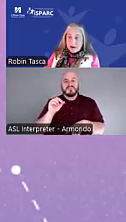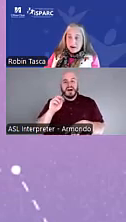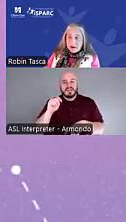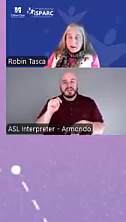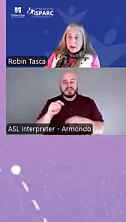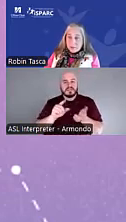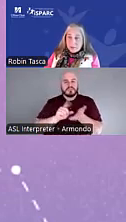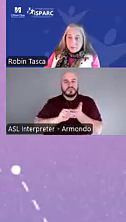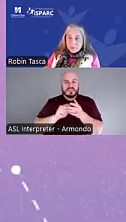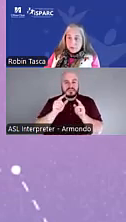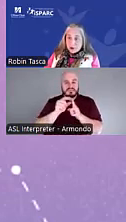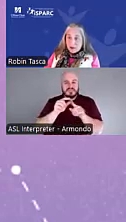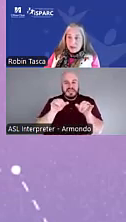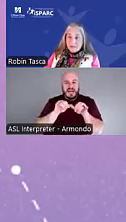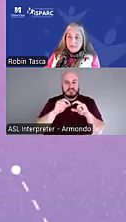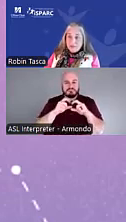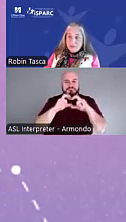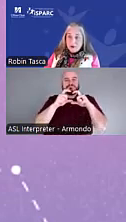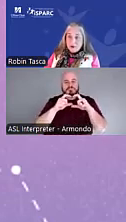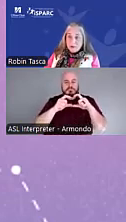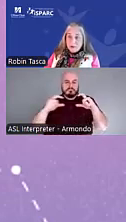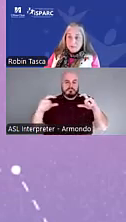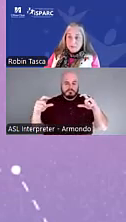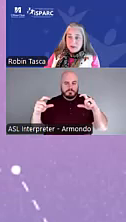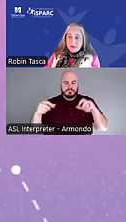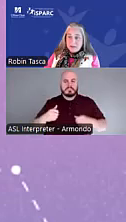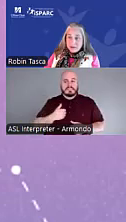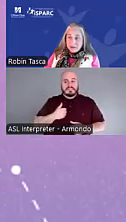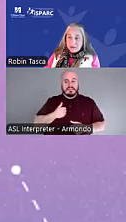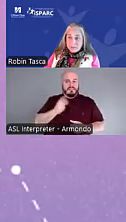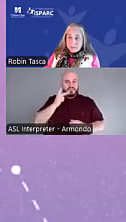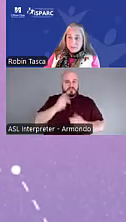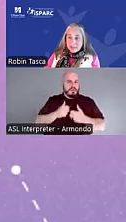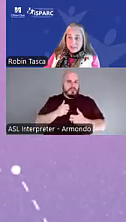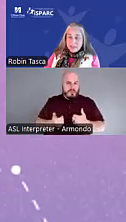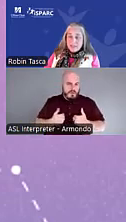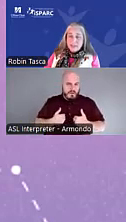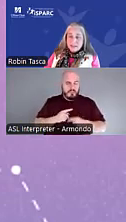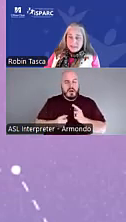I do not have vision problems, but I'm finding, now that I am middle-aged,